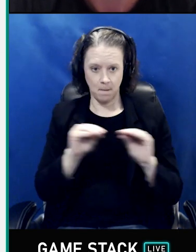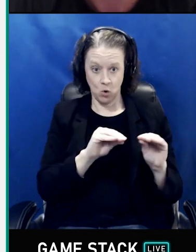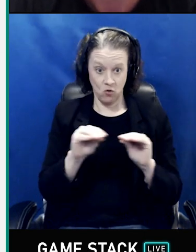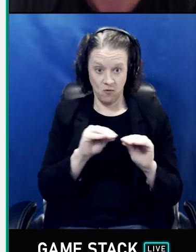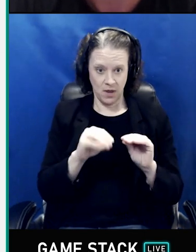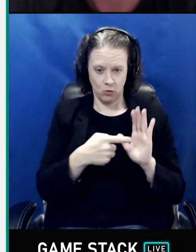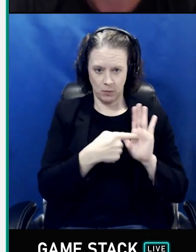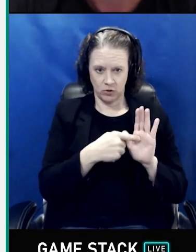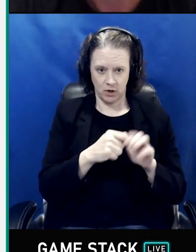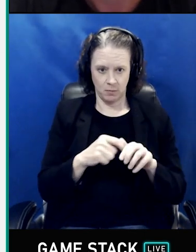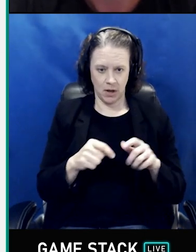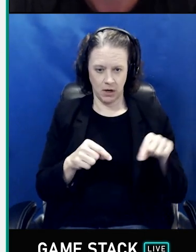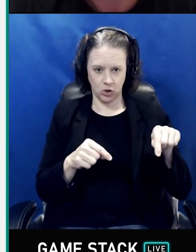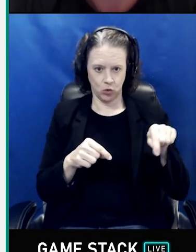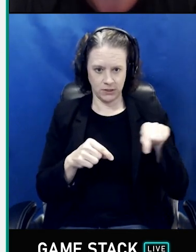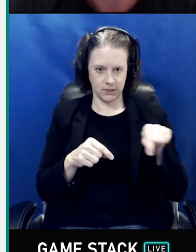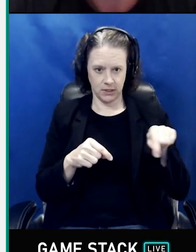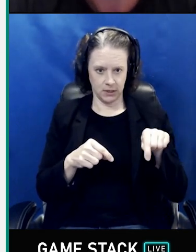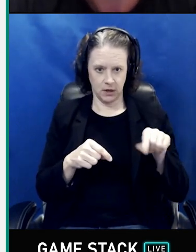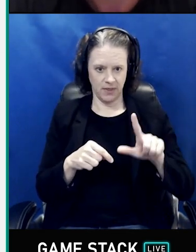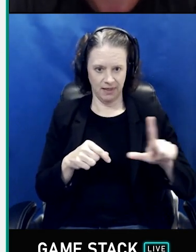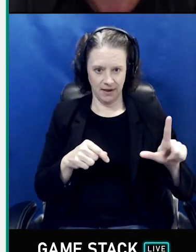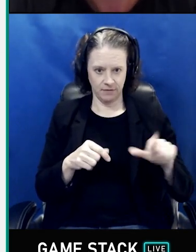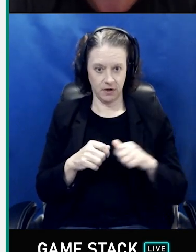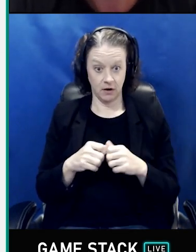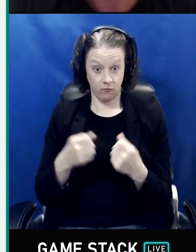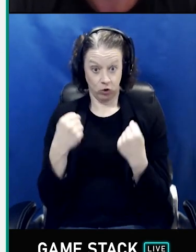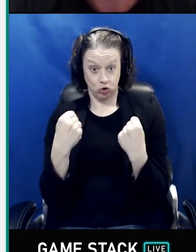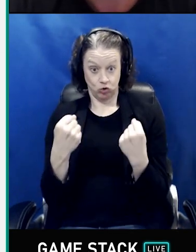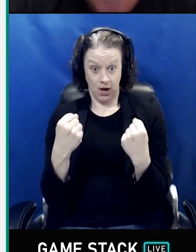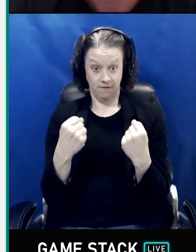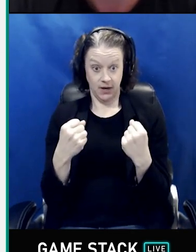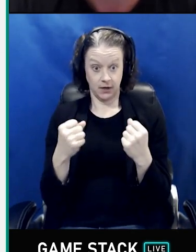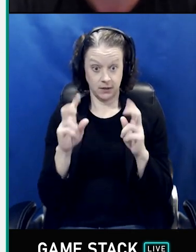joystick on the left. For a Driving title, we've built out a steering wheel